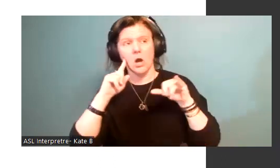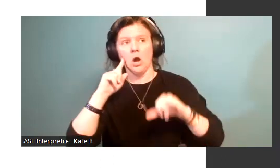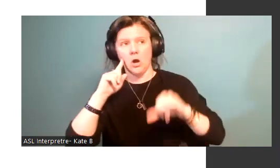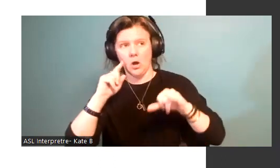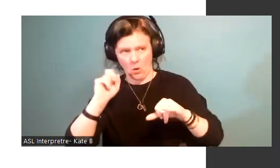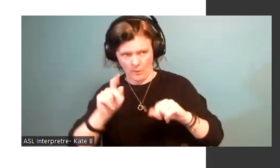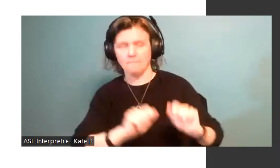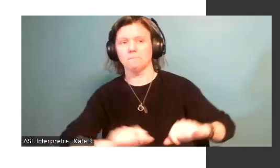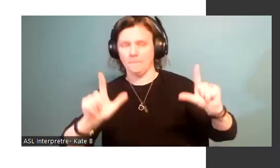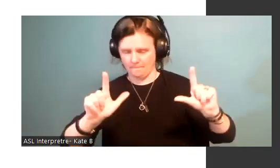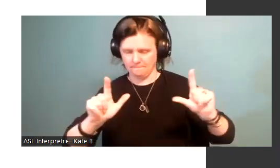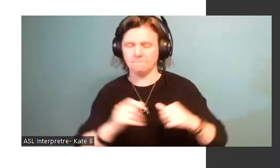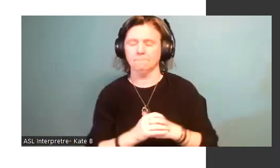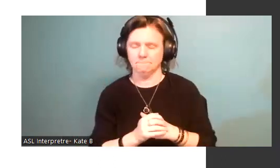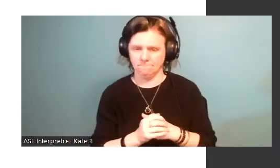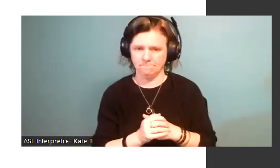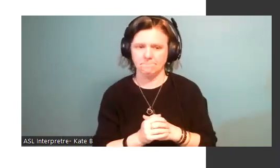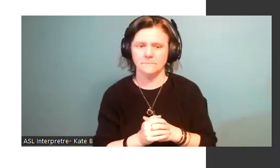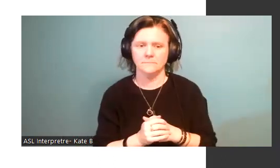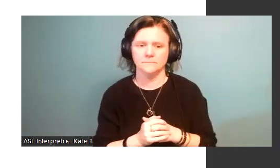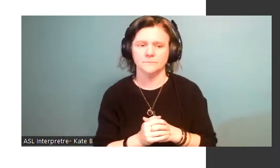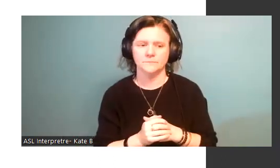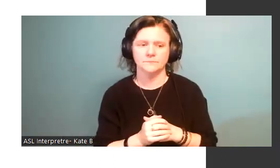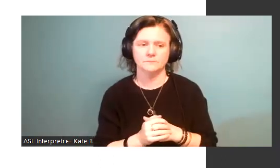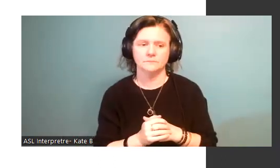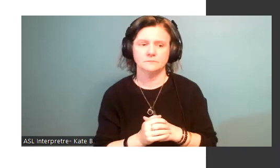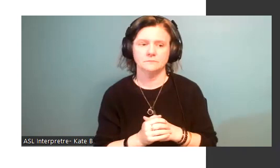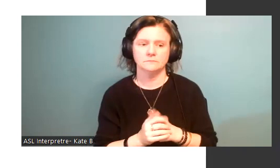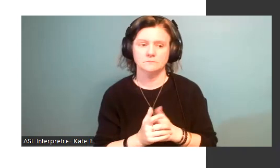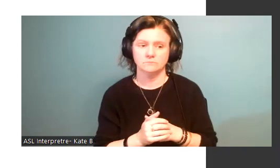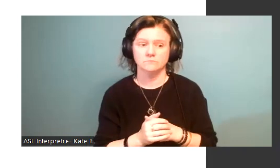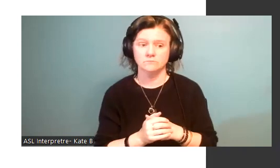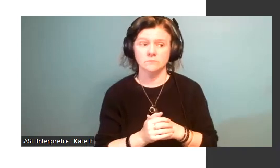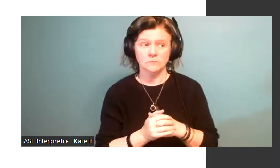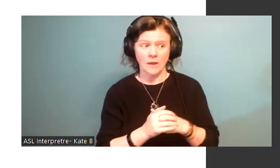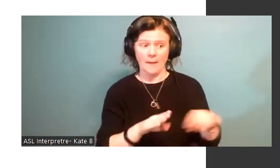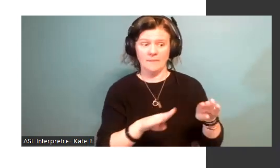what is the information I should know? For